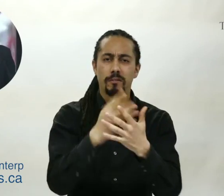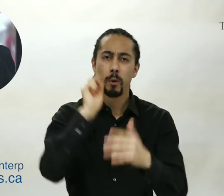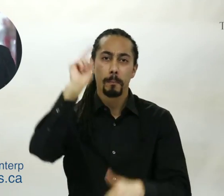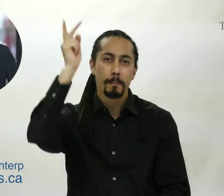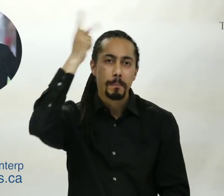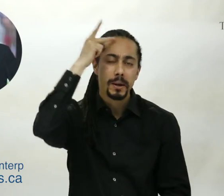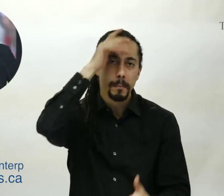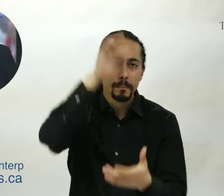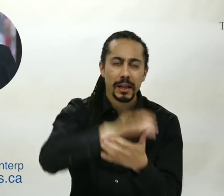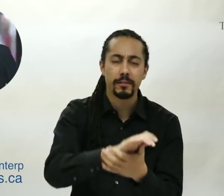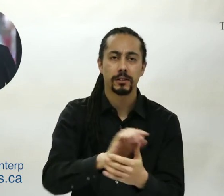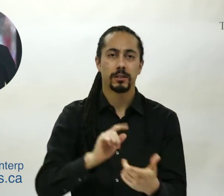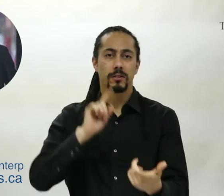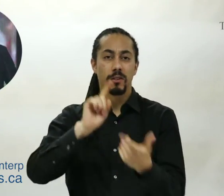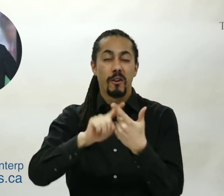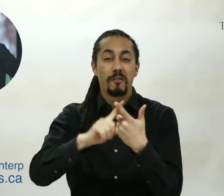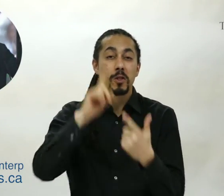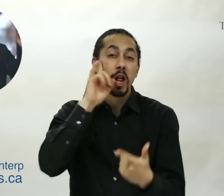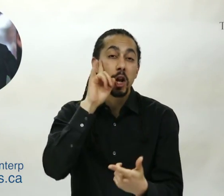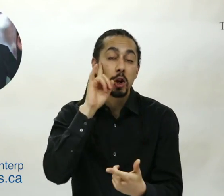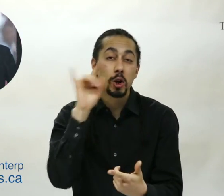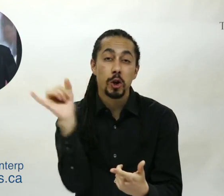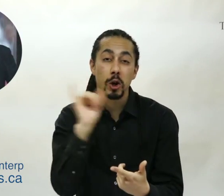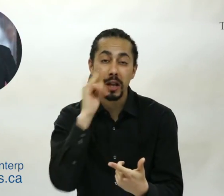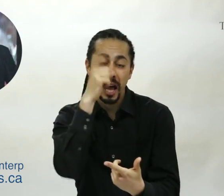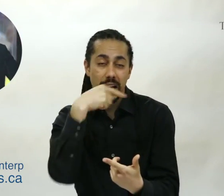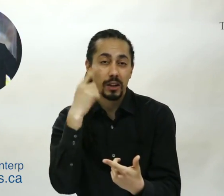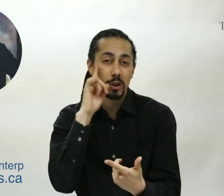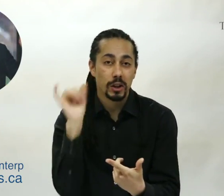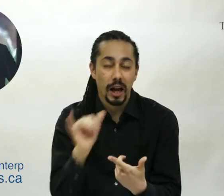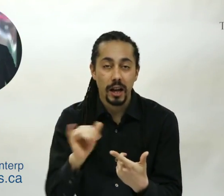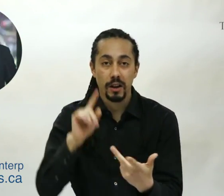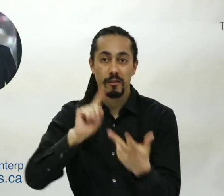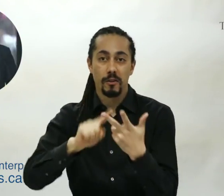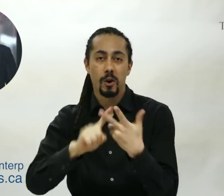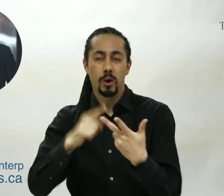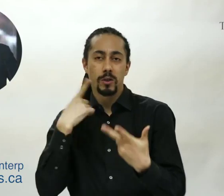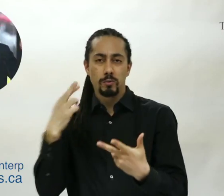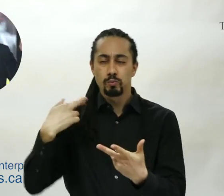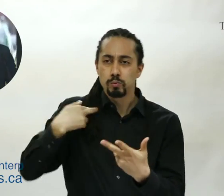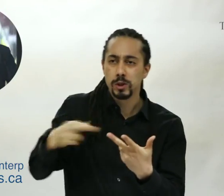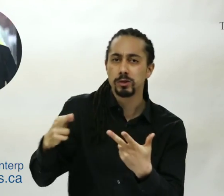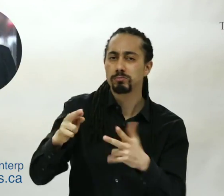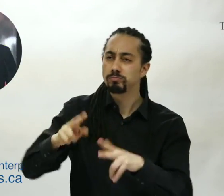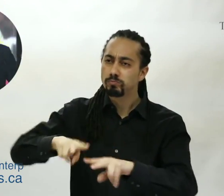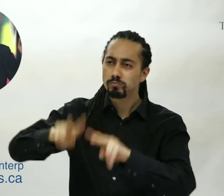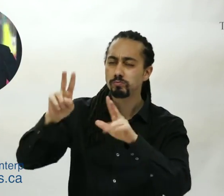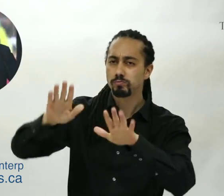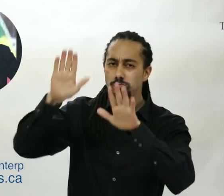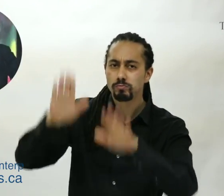beliefs, and are still persecuted for what they look like,